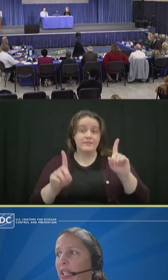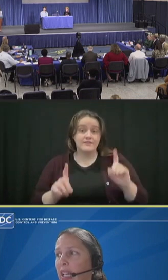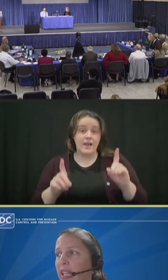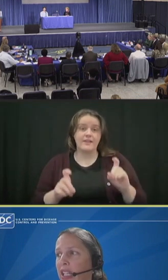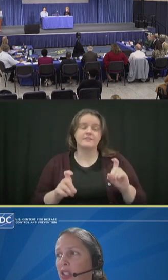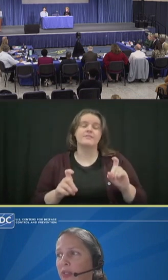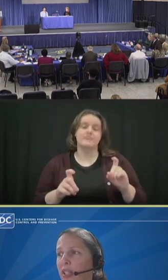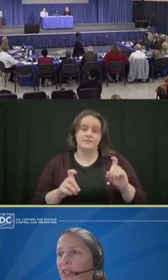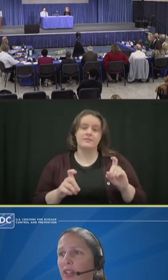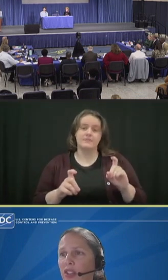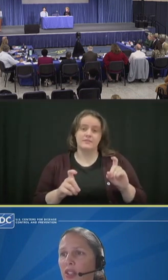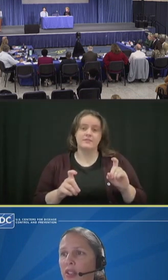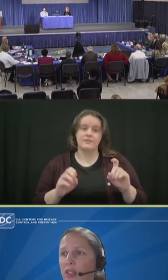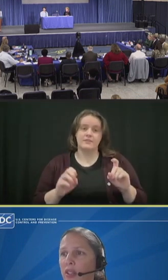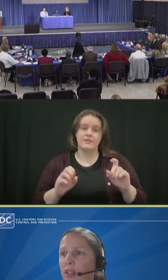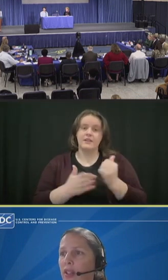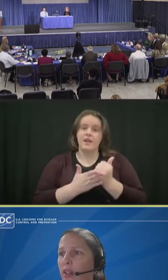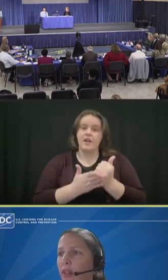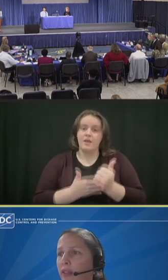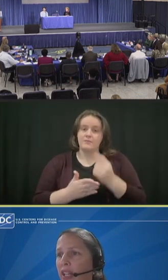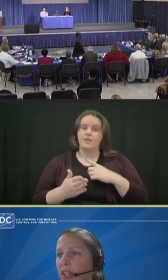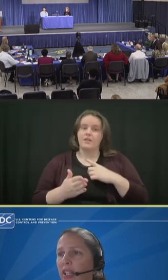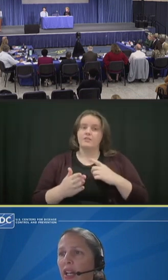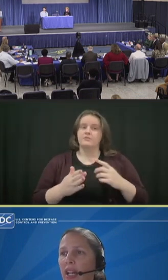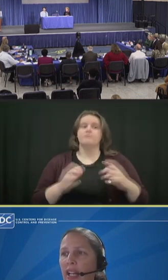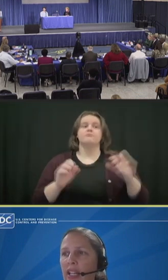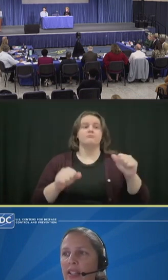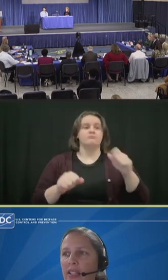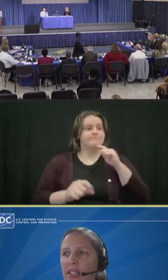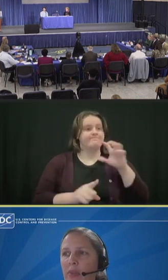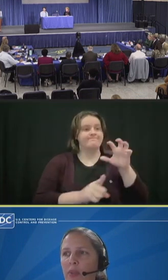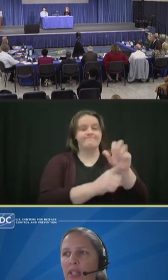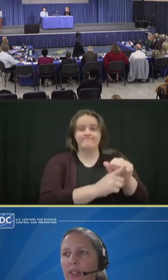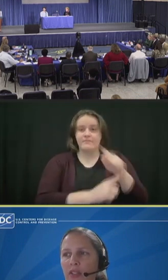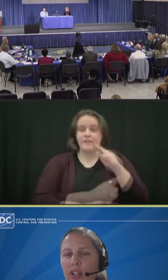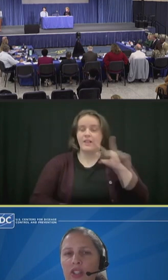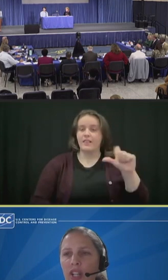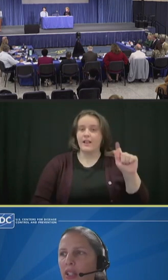late HPV infection. Finally, I highlight these steps because they're very checklist